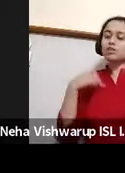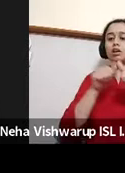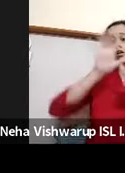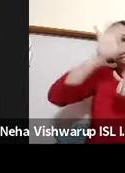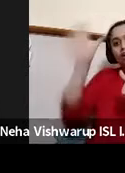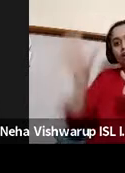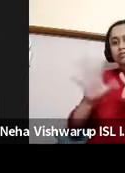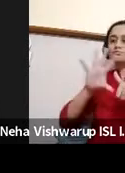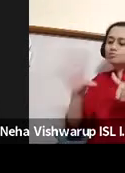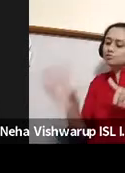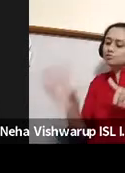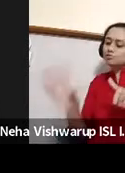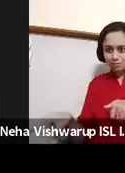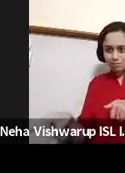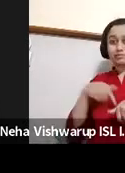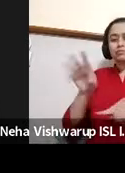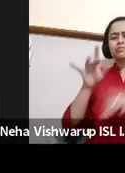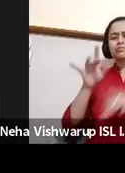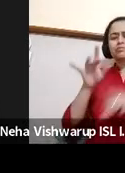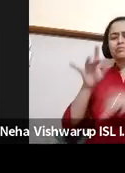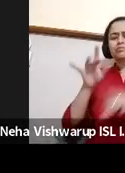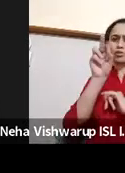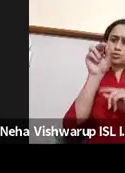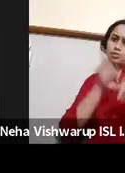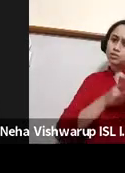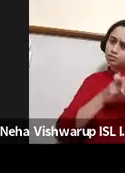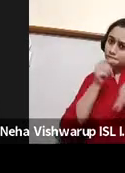in the mid middle of the 20th century a new era of studio photographers emerged